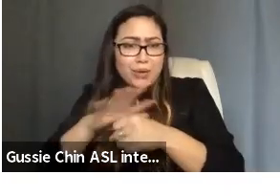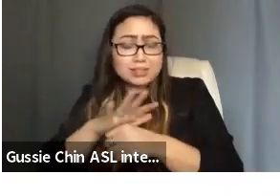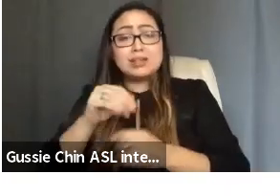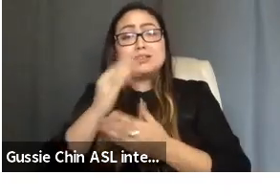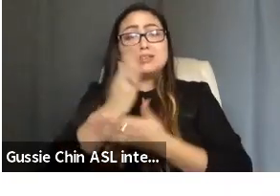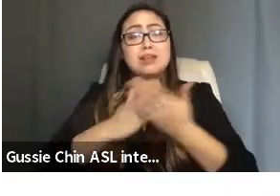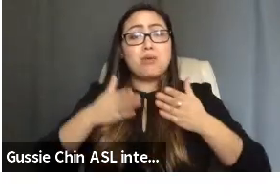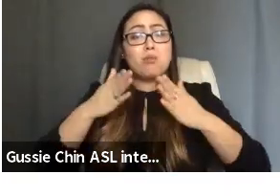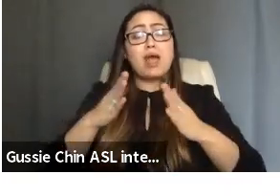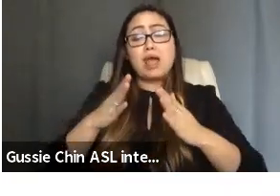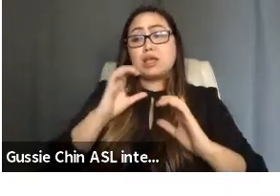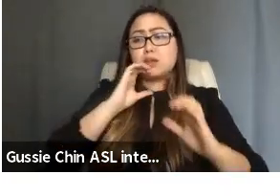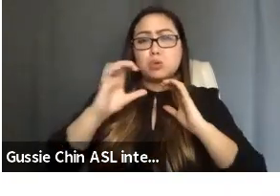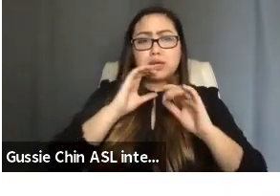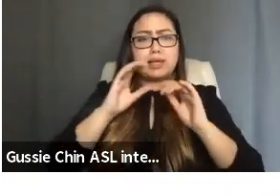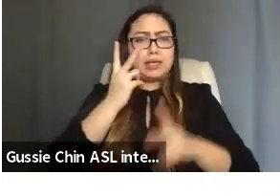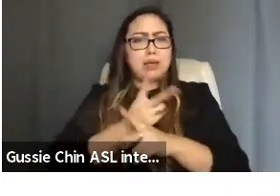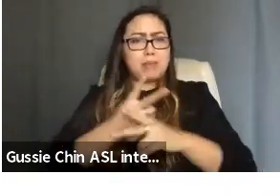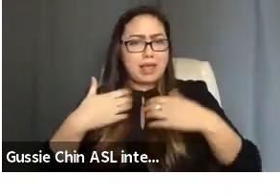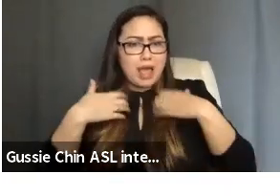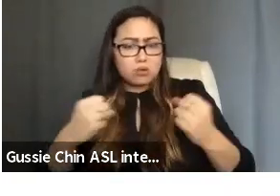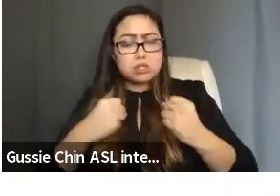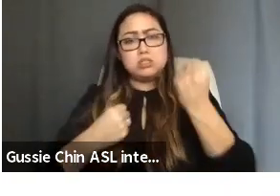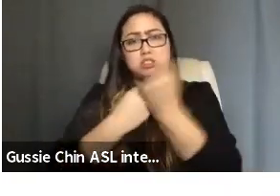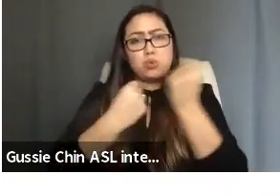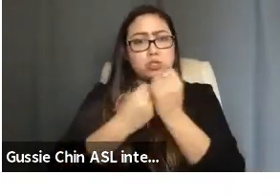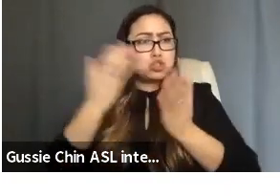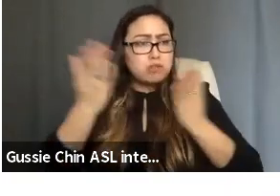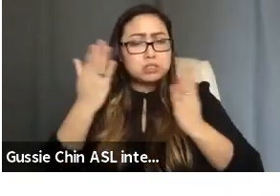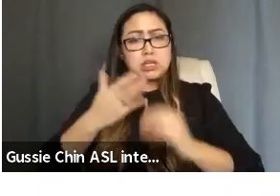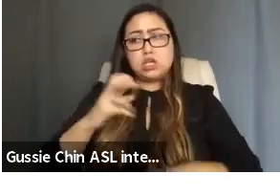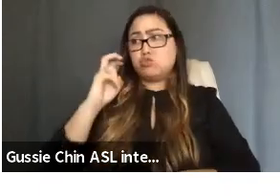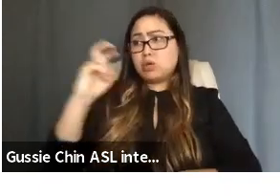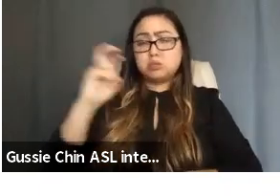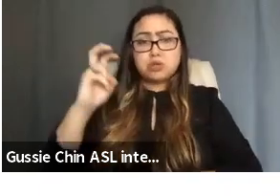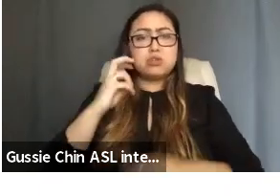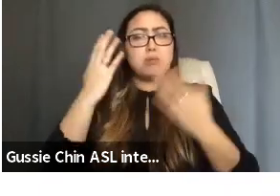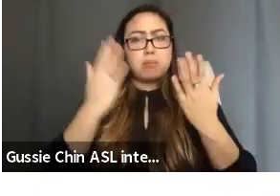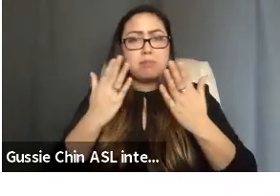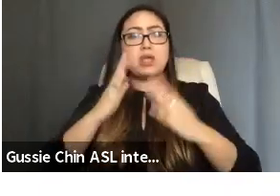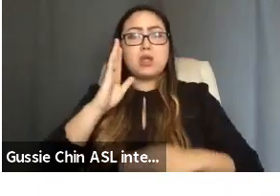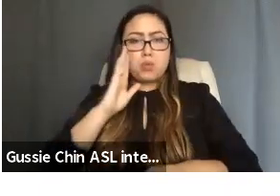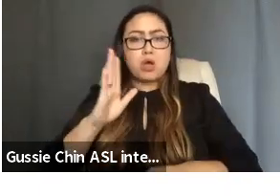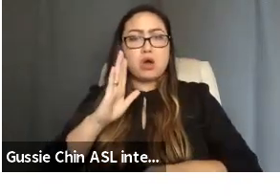maintaining health, support services, transportation, might touch the work that you do.